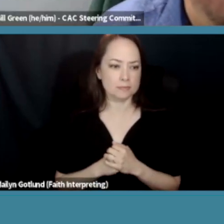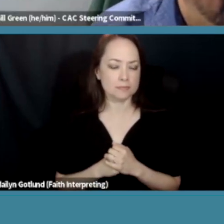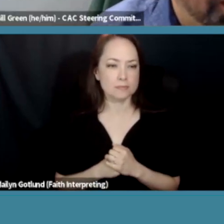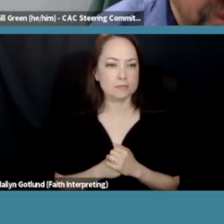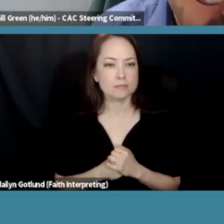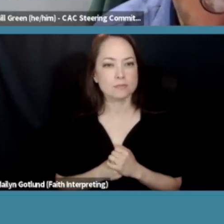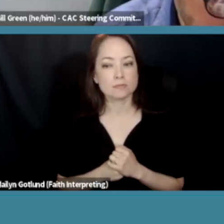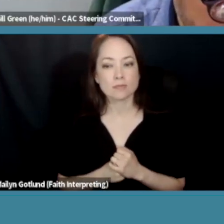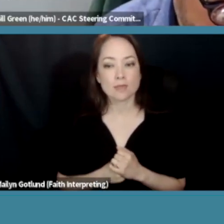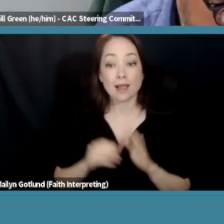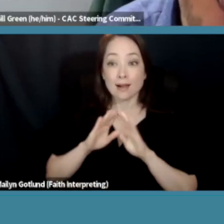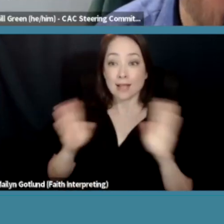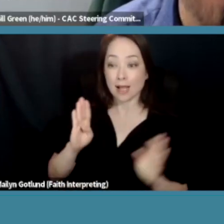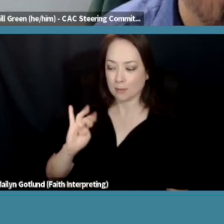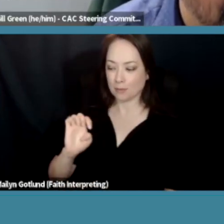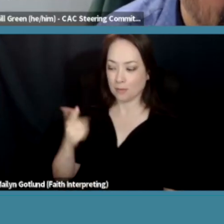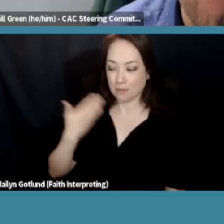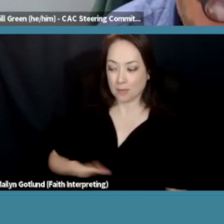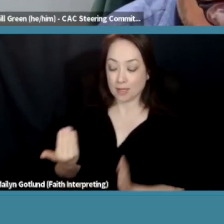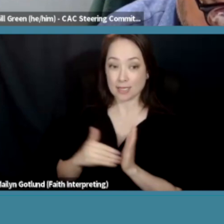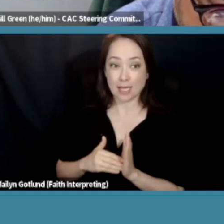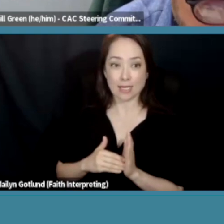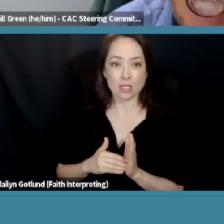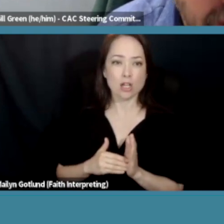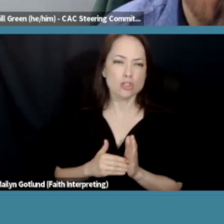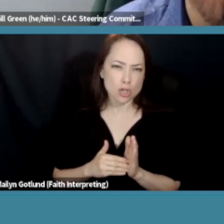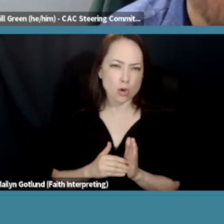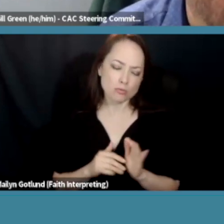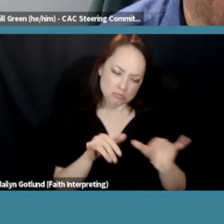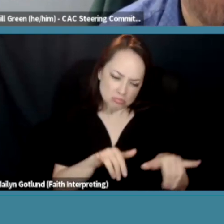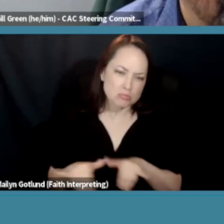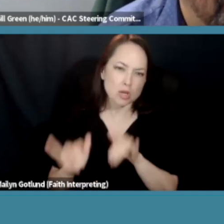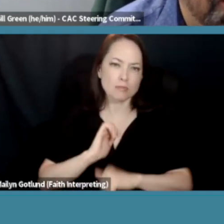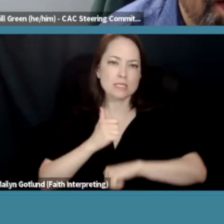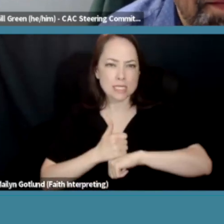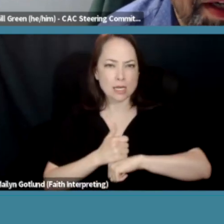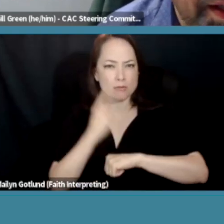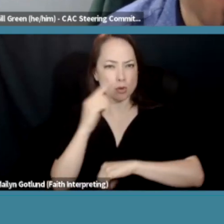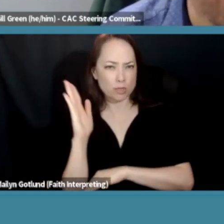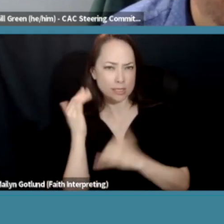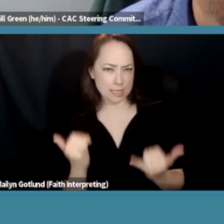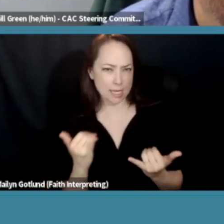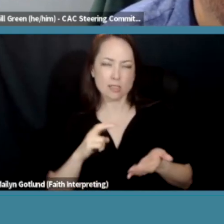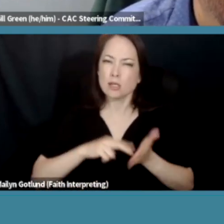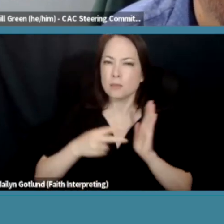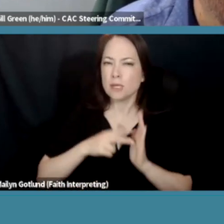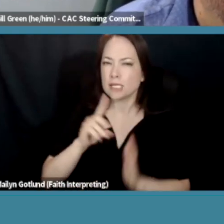Hi, this is Bill again. To lay some common ground for our presentation today, I want to talk about what does it mean to have a disability?